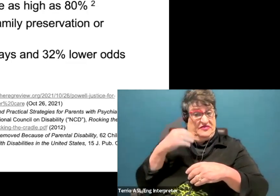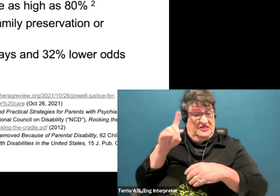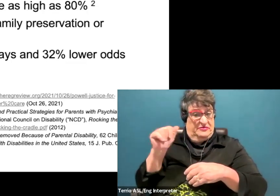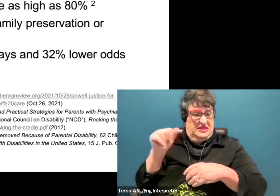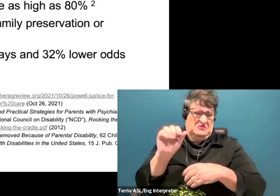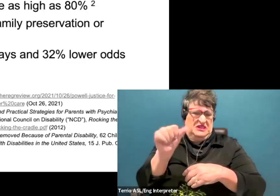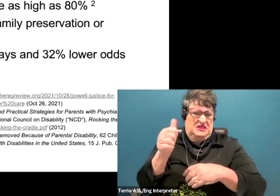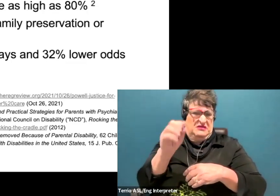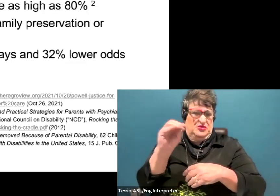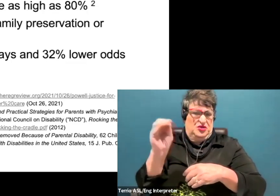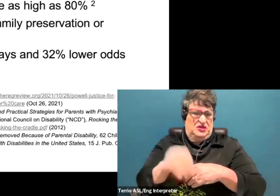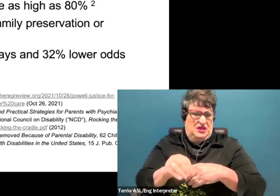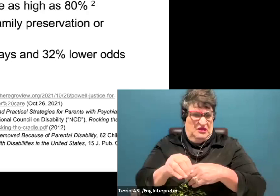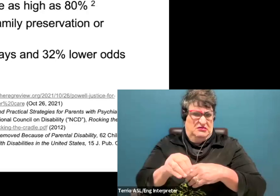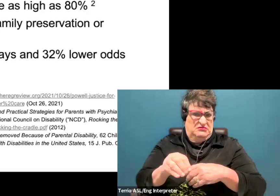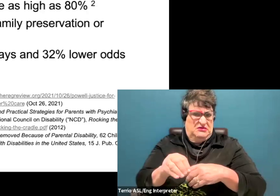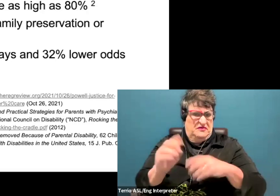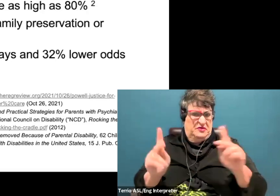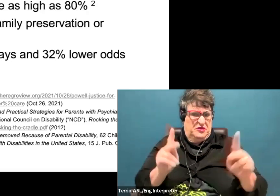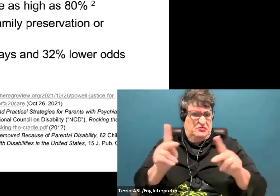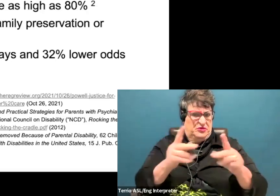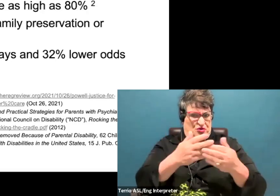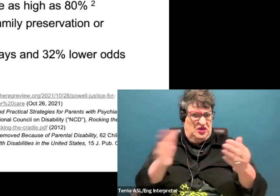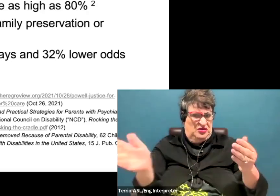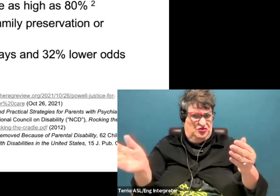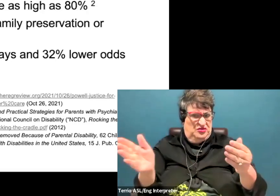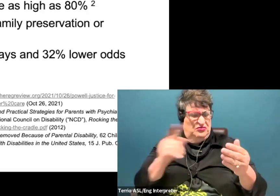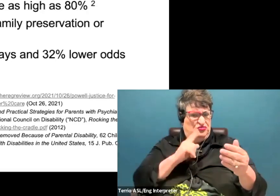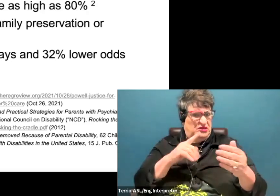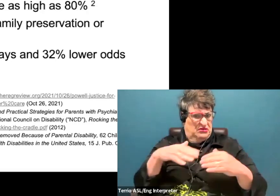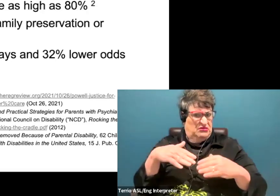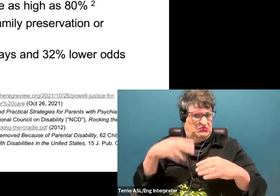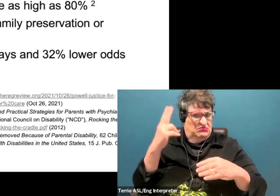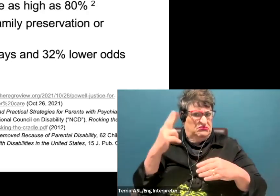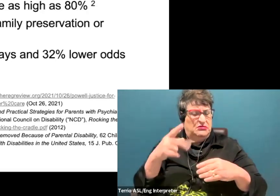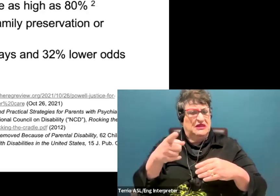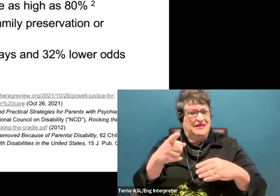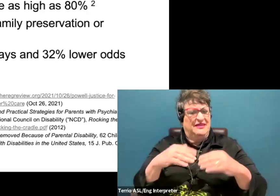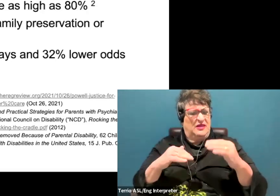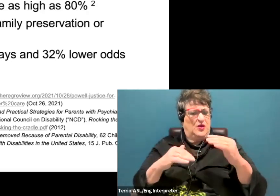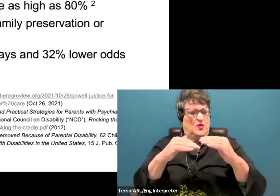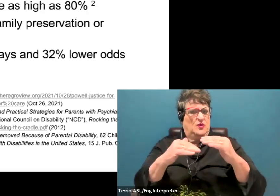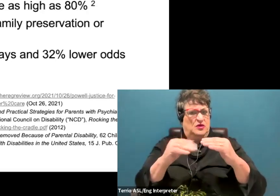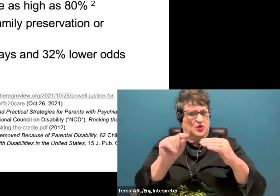and that's more than most people think, they make up close to 20% of the youth in foster care.